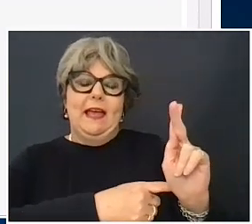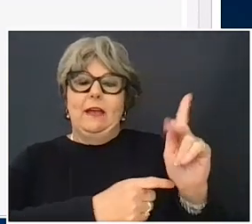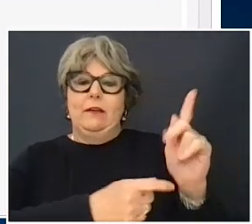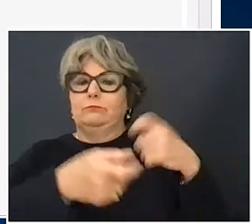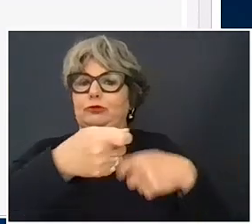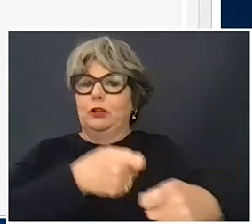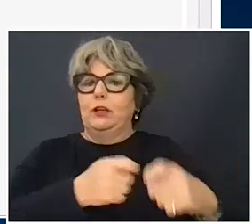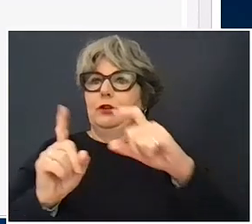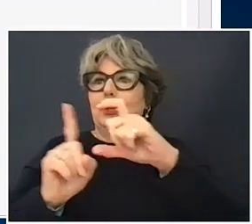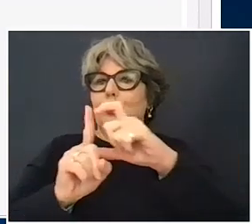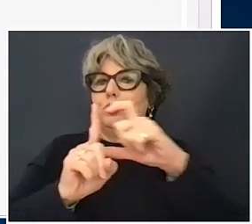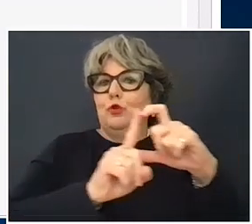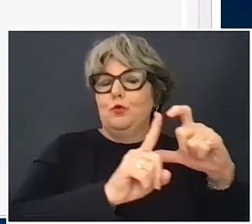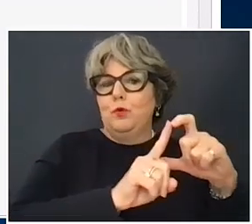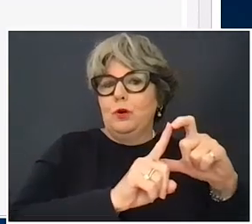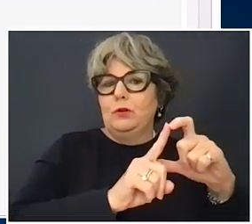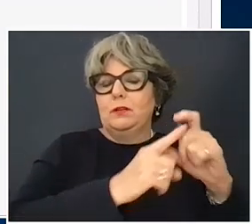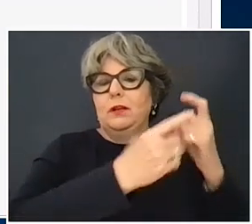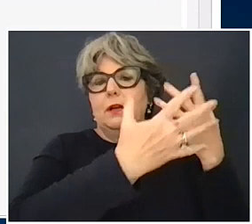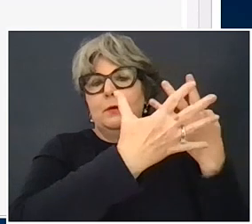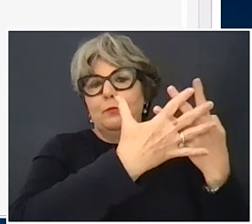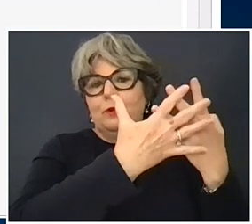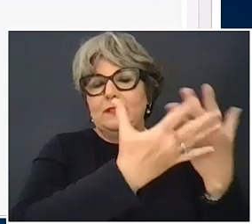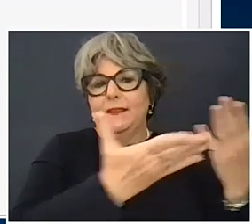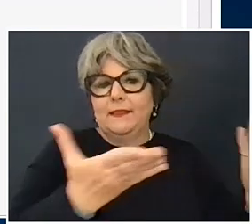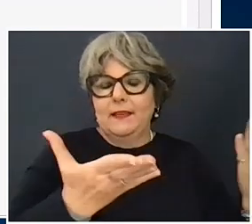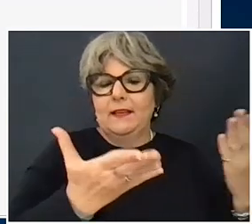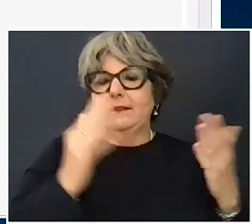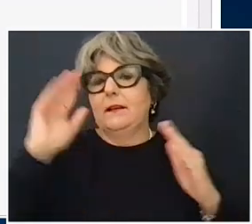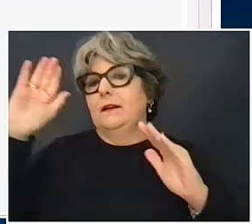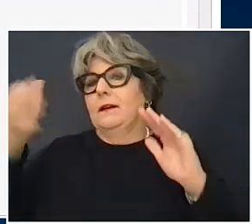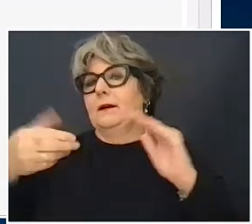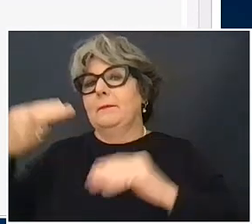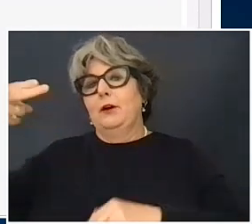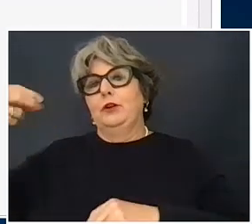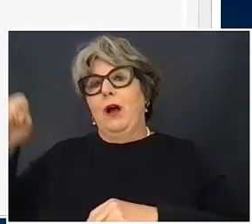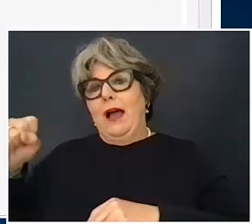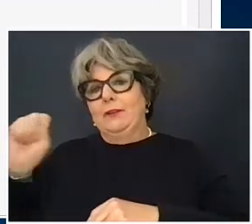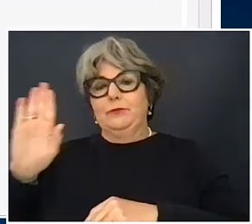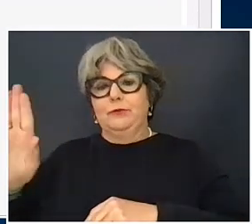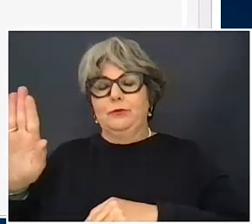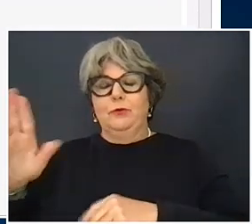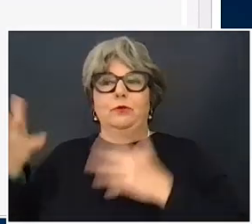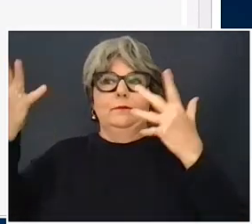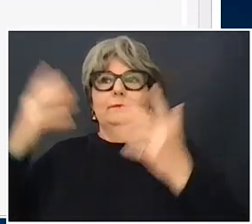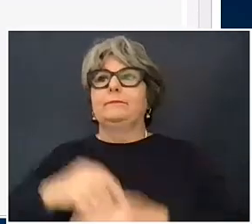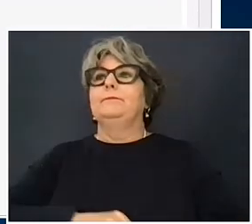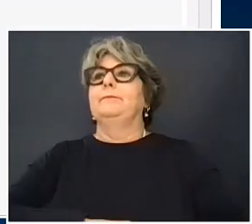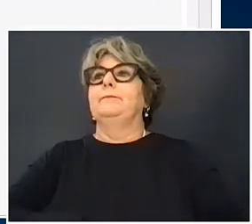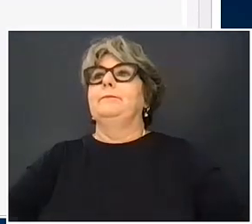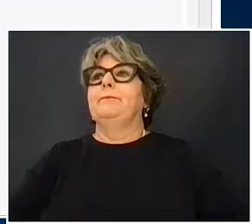out prison stuff versus the high school-type locations. But I just wanted it on the table.